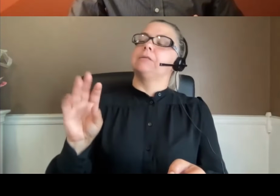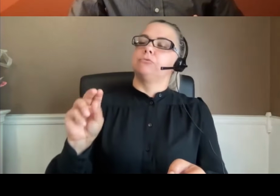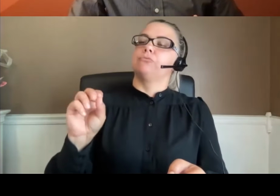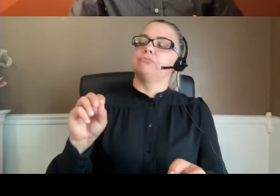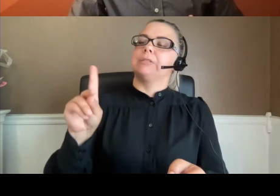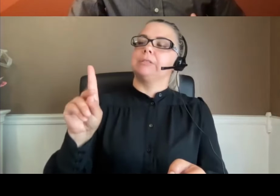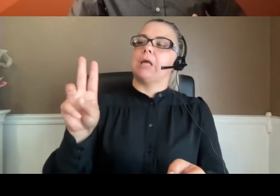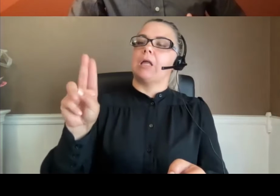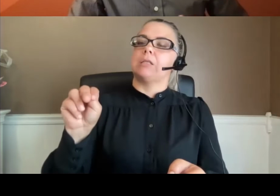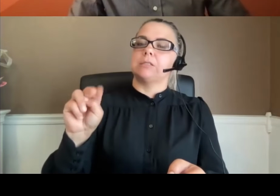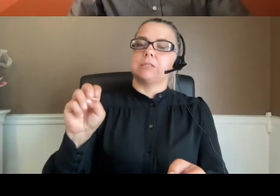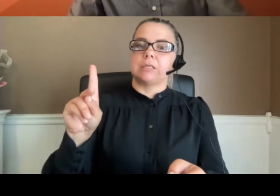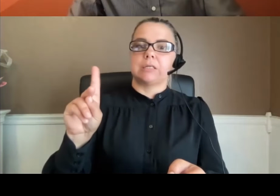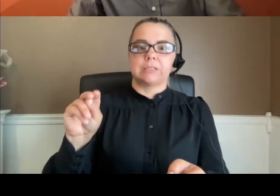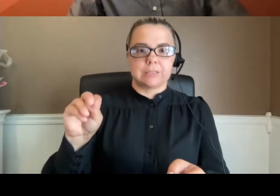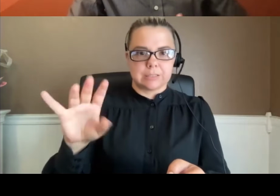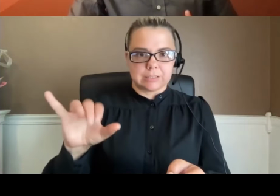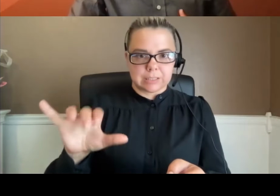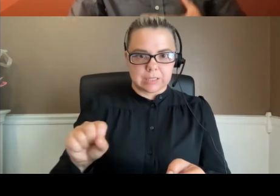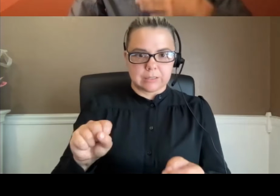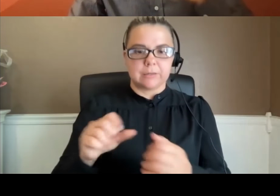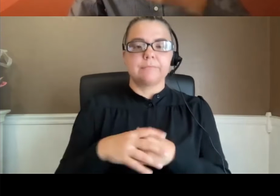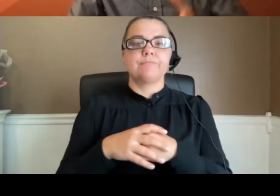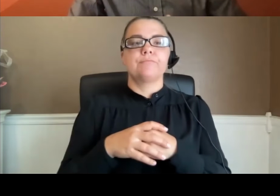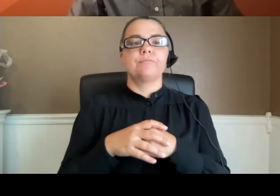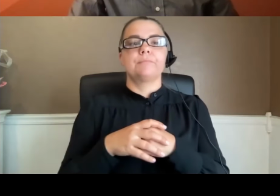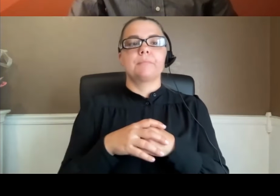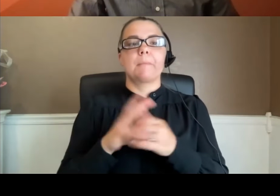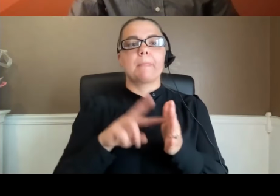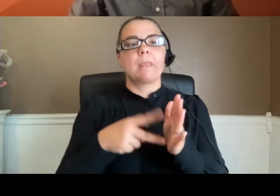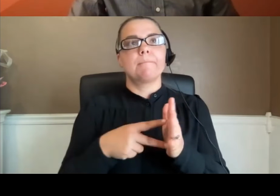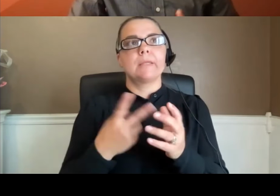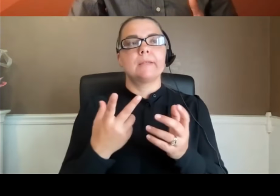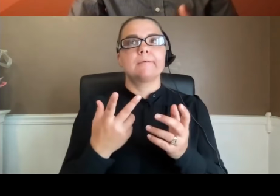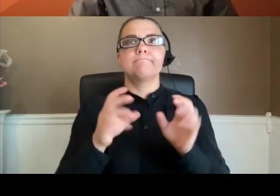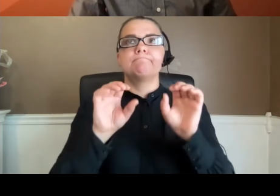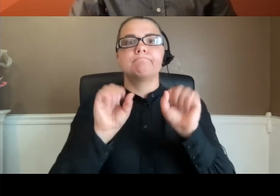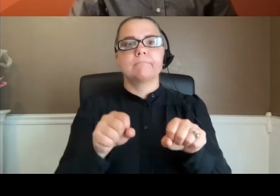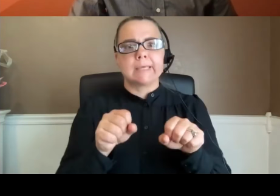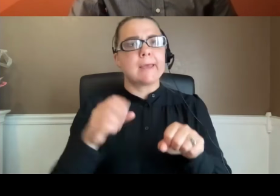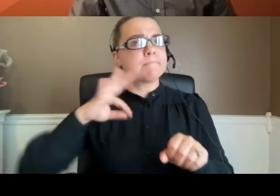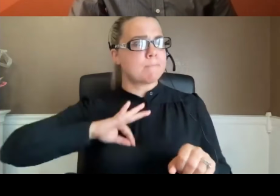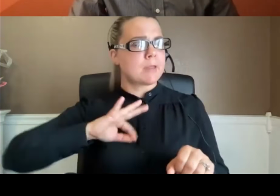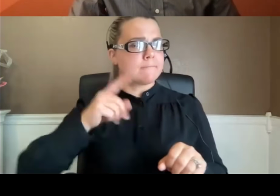modality - meaning that we can benefit from some redundancy, because we're experiencing